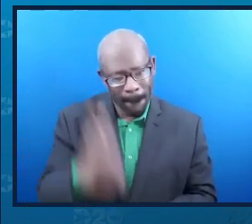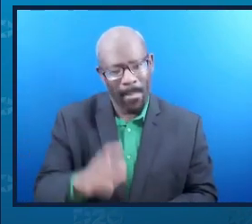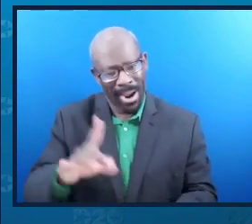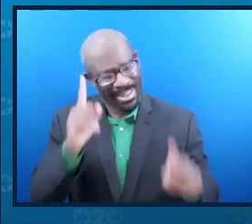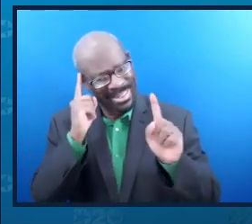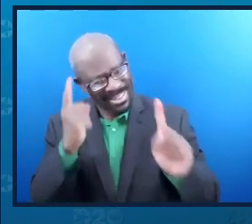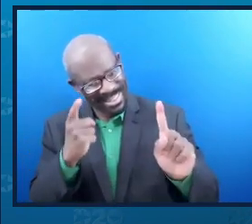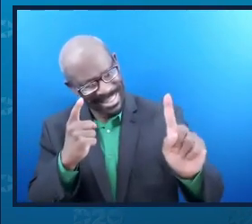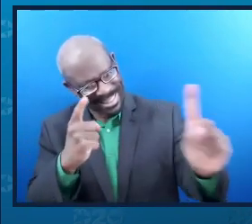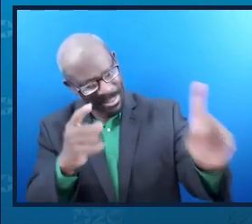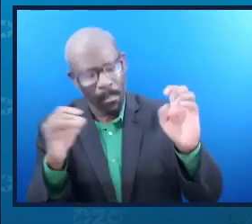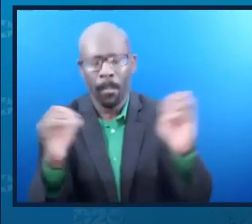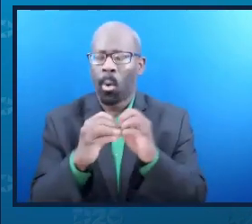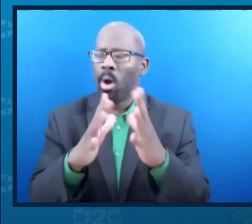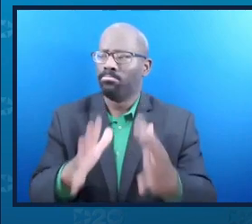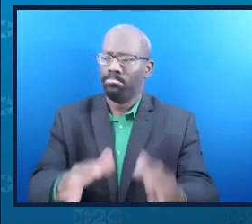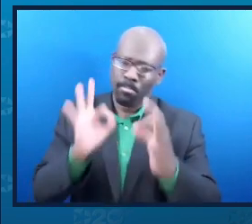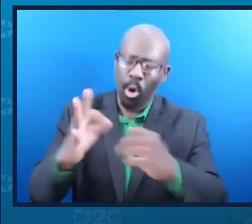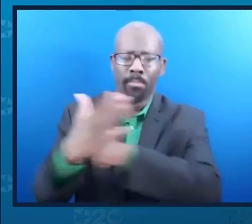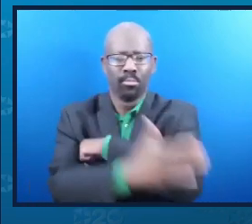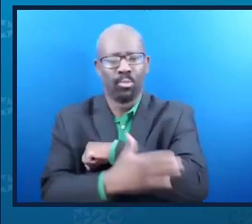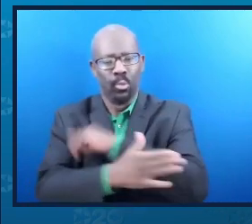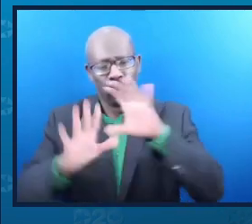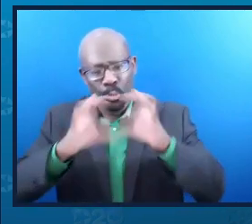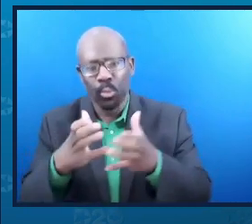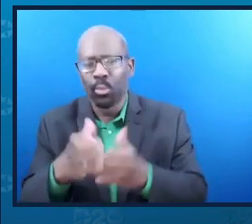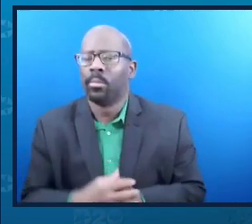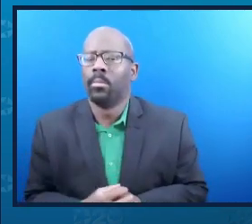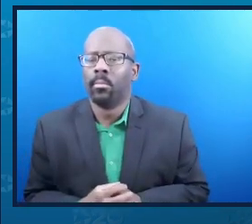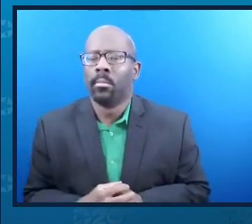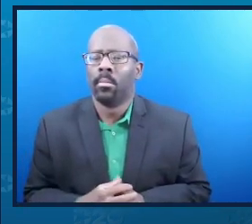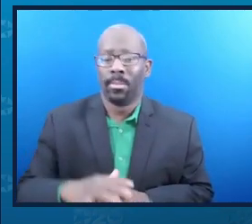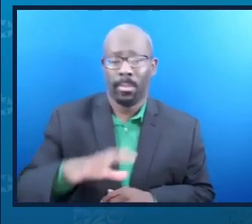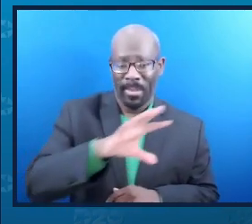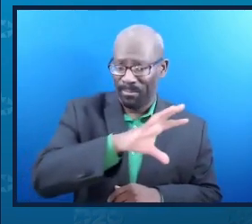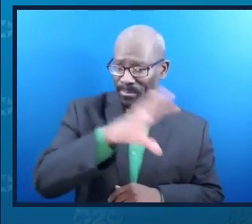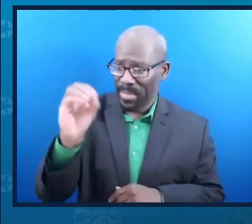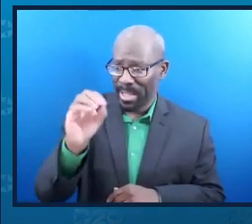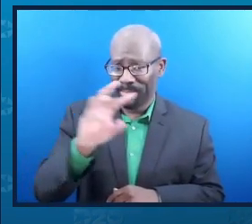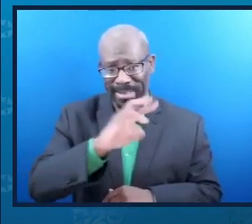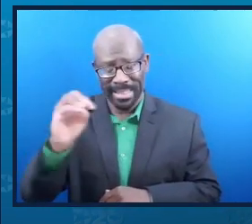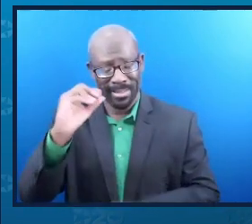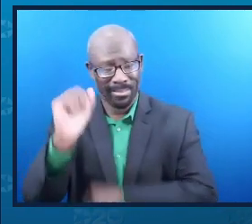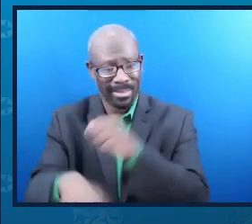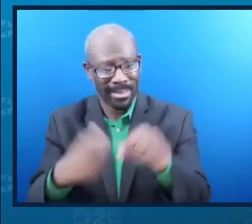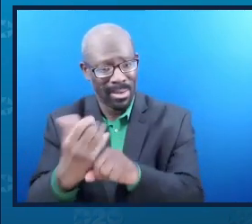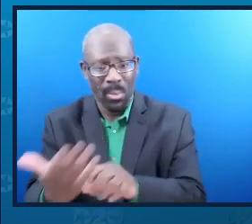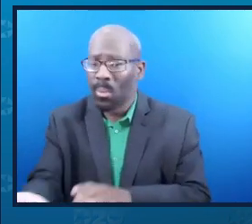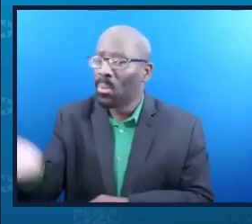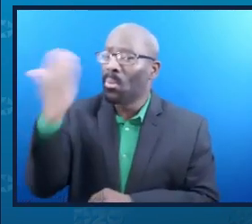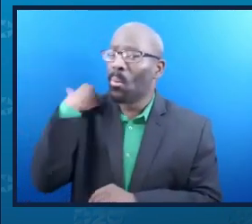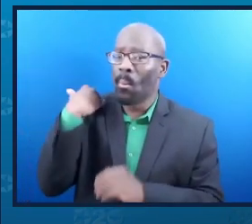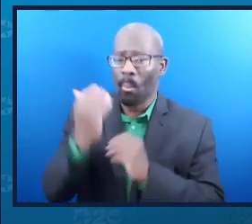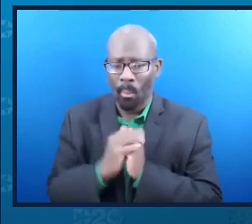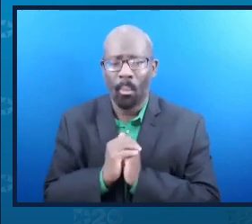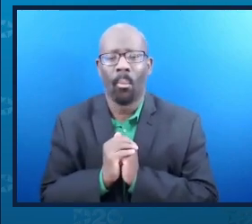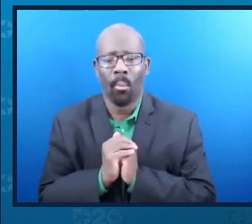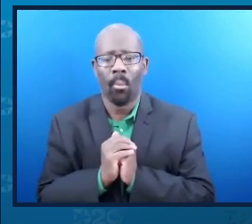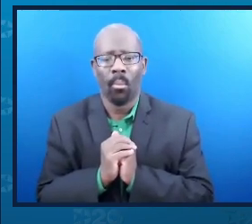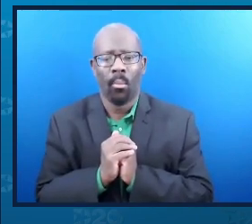55 YEARS AGO, JOHN LEWIS MARCHED AND BLED IN SELMA BECAUSE THAT WORK WAS UNFINISHED.